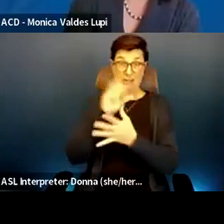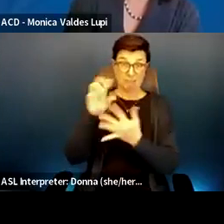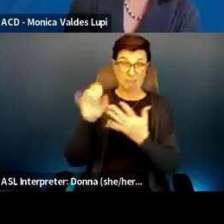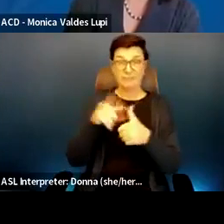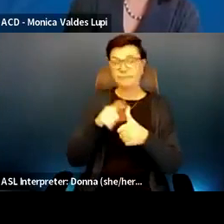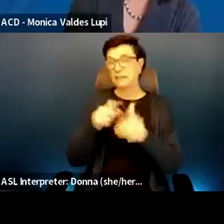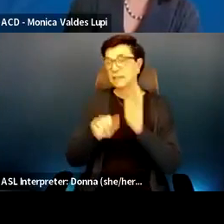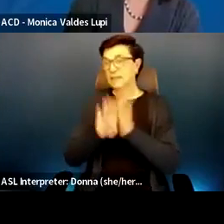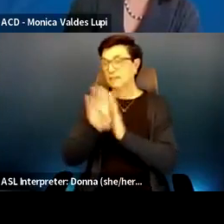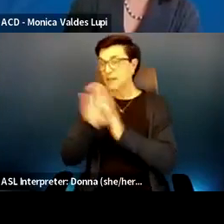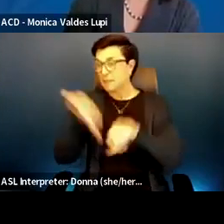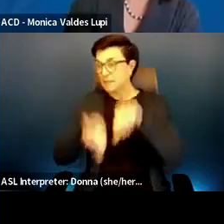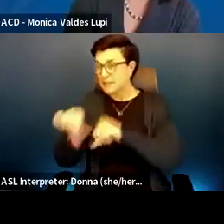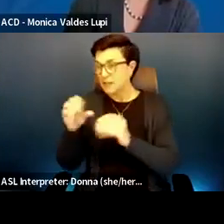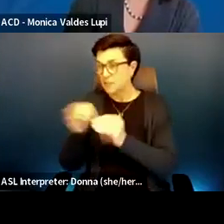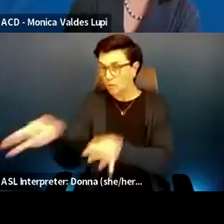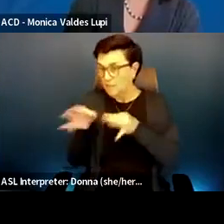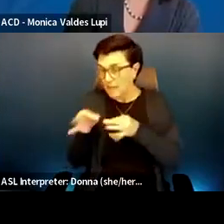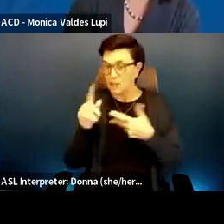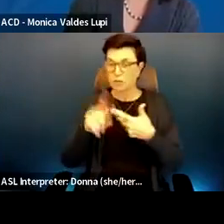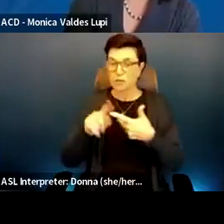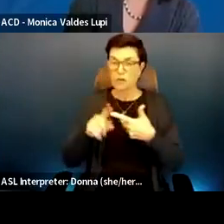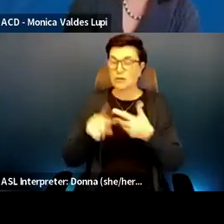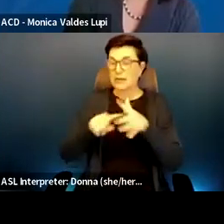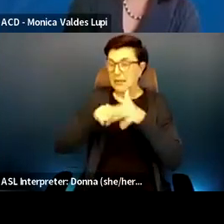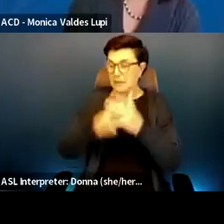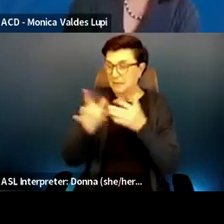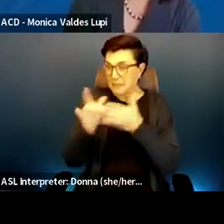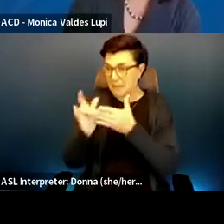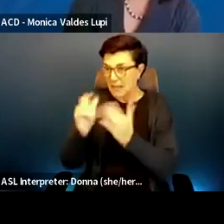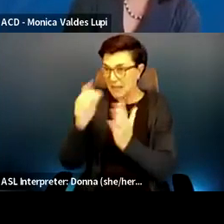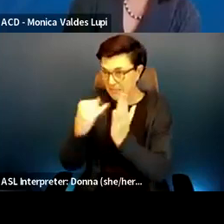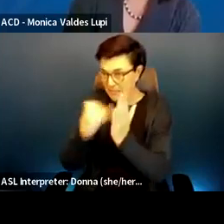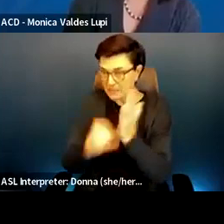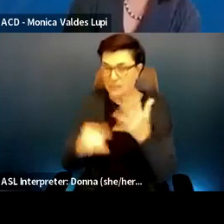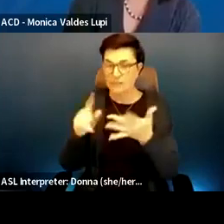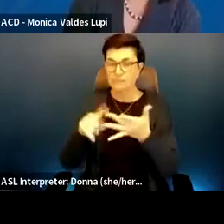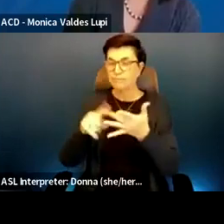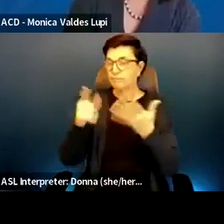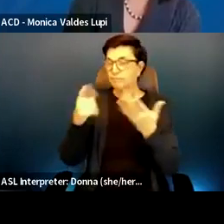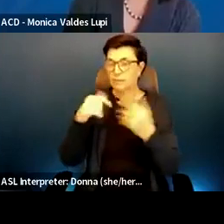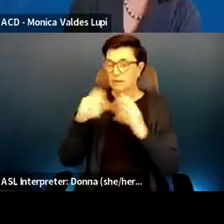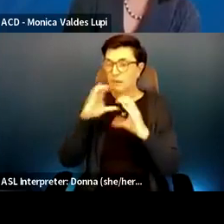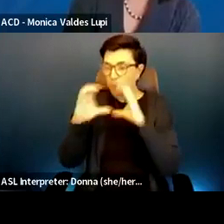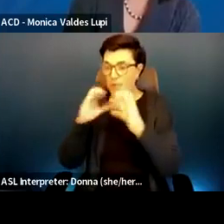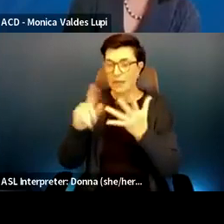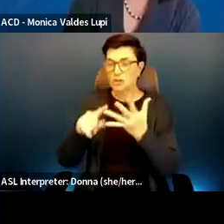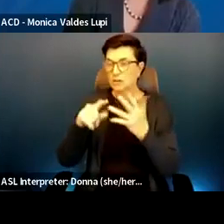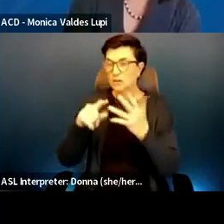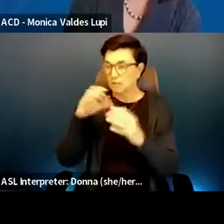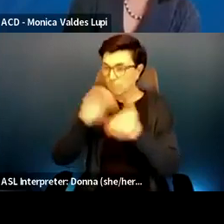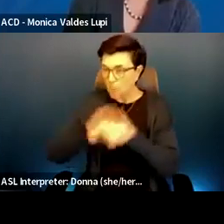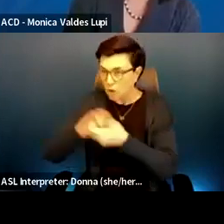developing implementation guidance, communications, partnerships, all of that, there have been lots